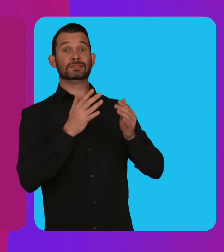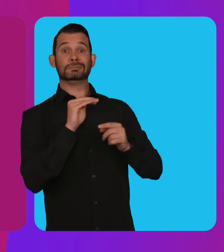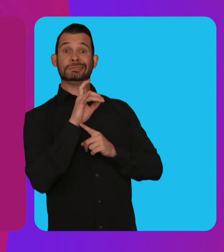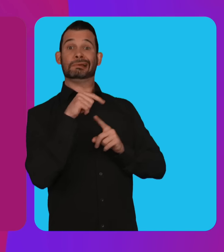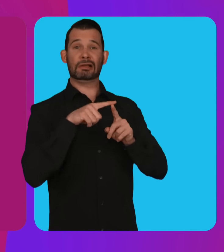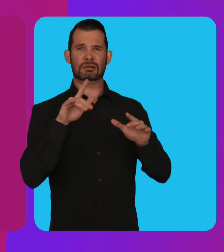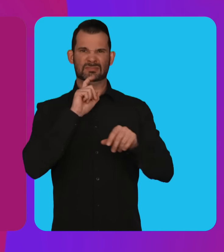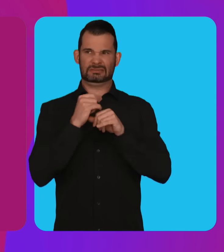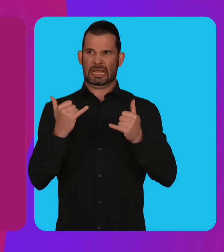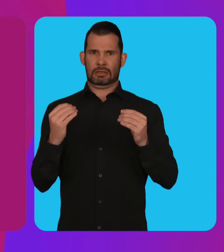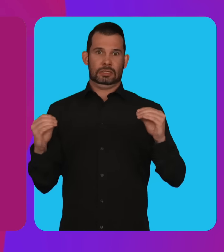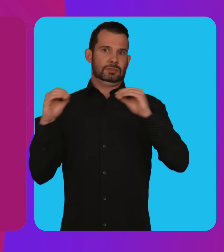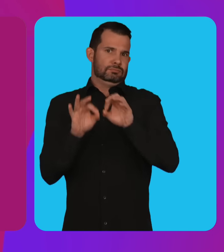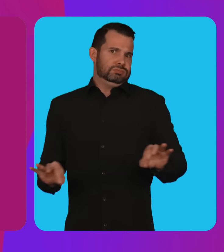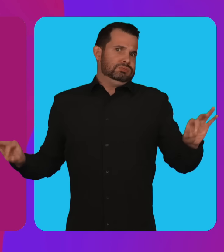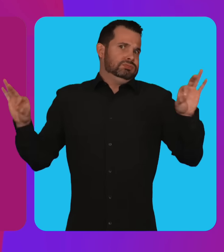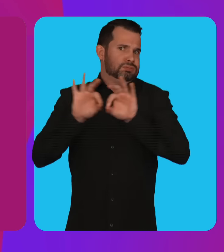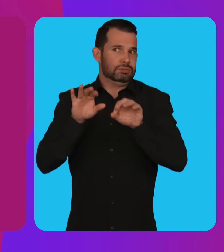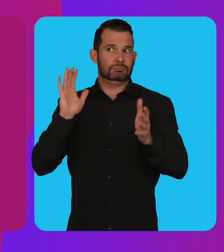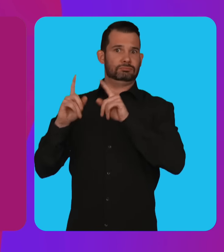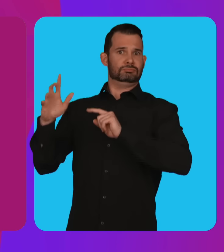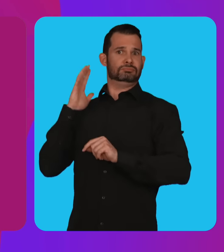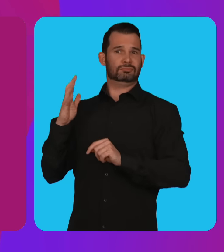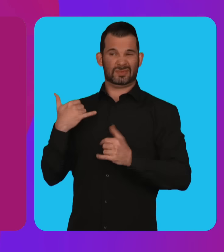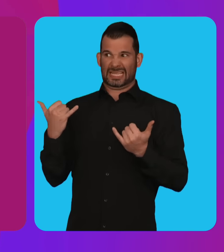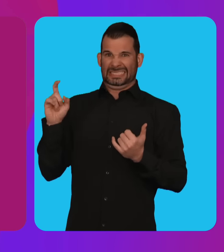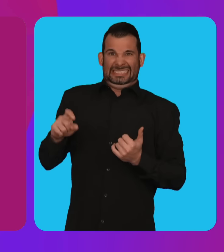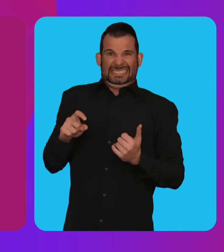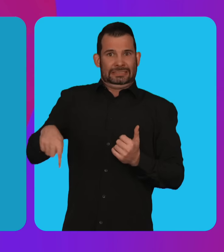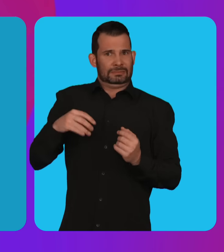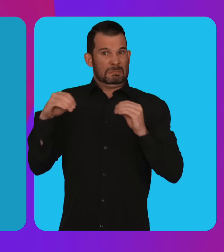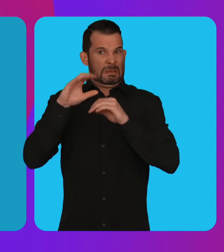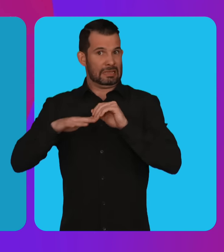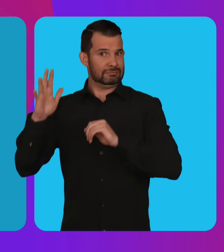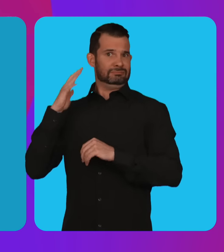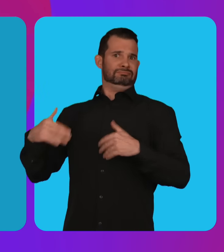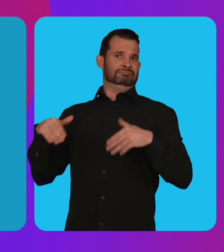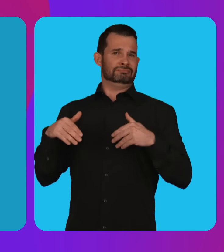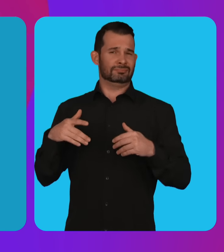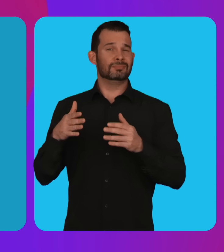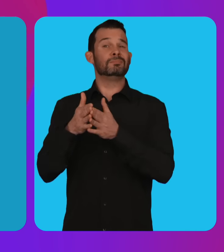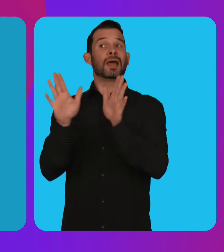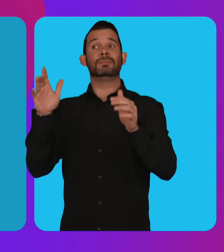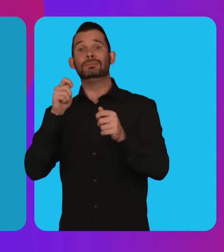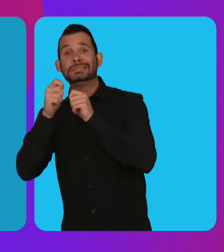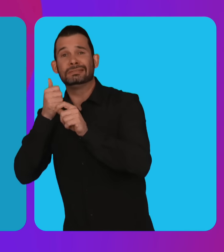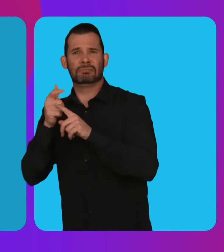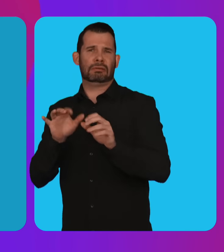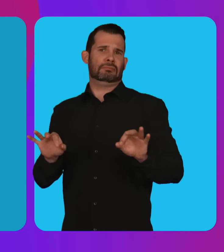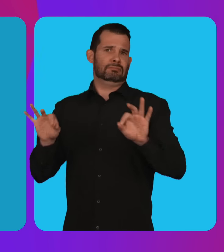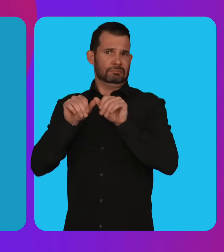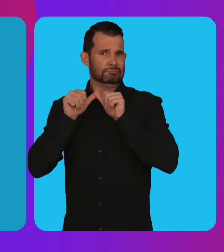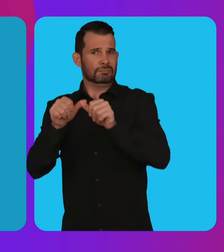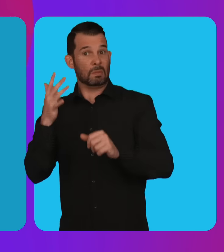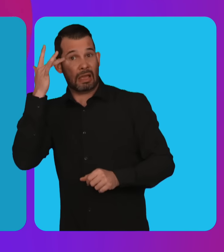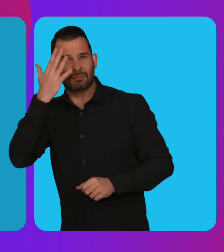never been more important. We're needed more than ever. Public media continues to matter because of the fact